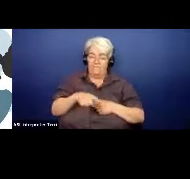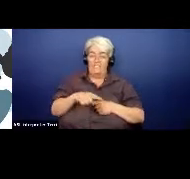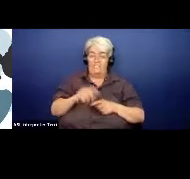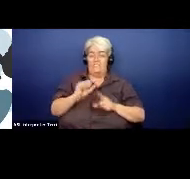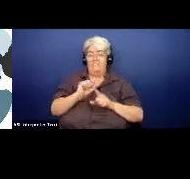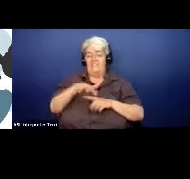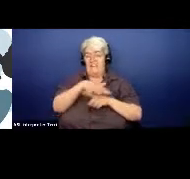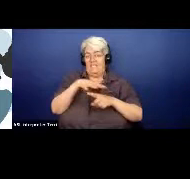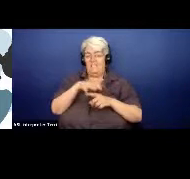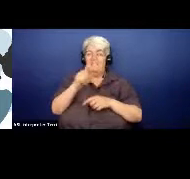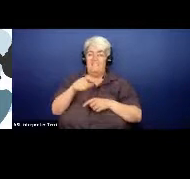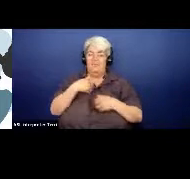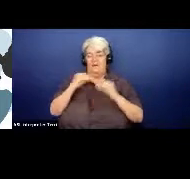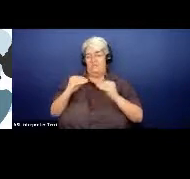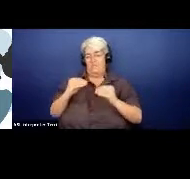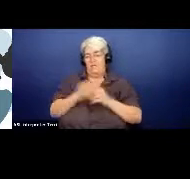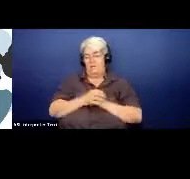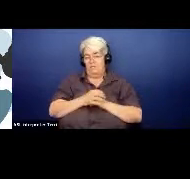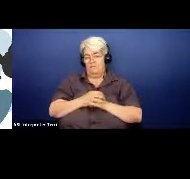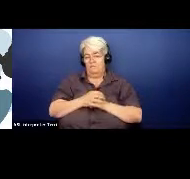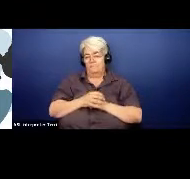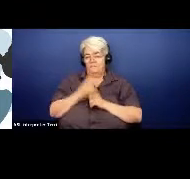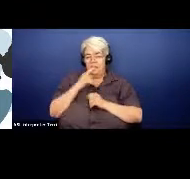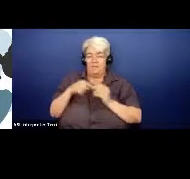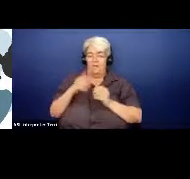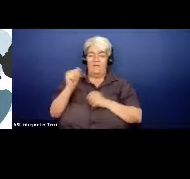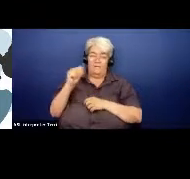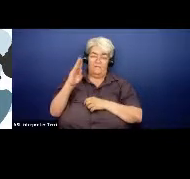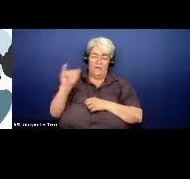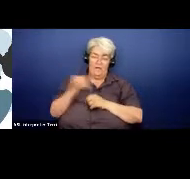to have training around ABI so they